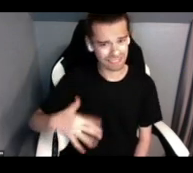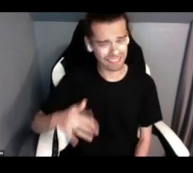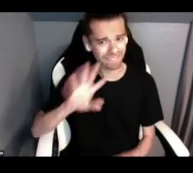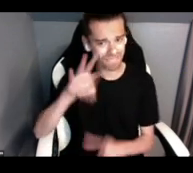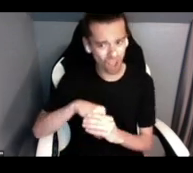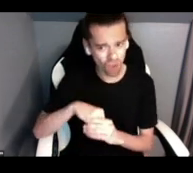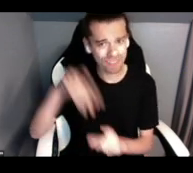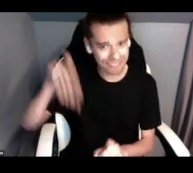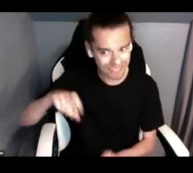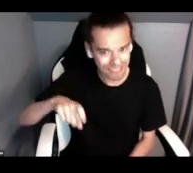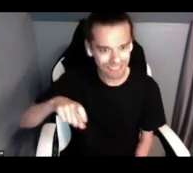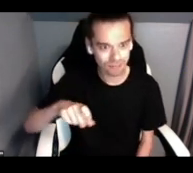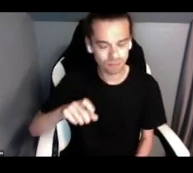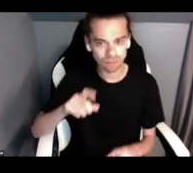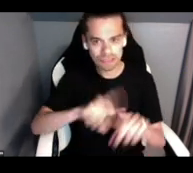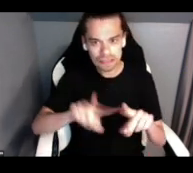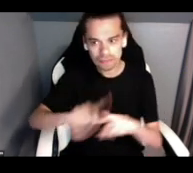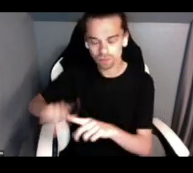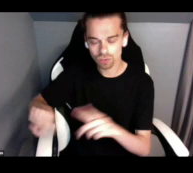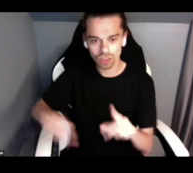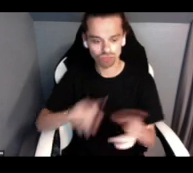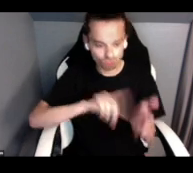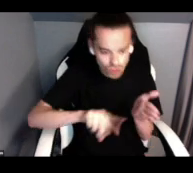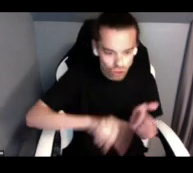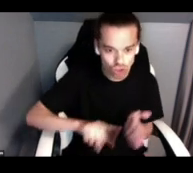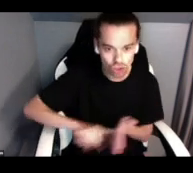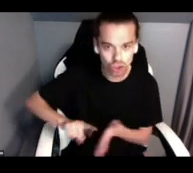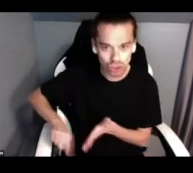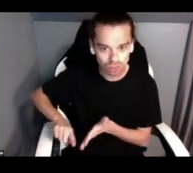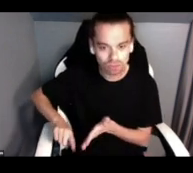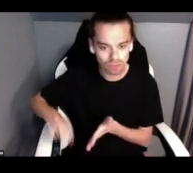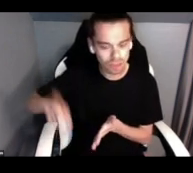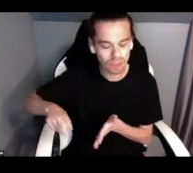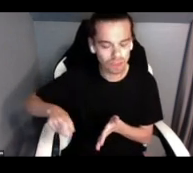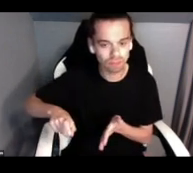research and knowledge translation activities.